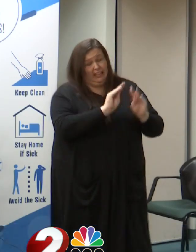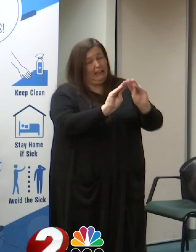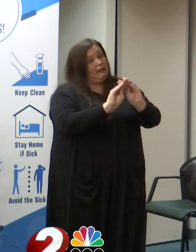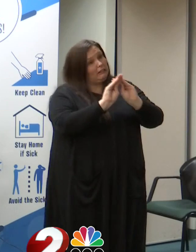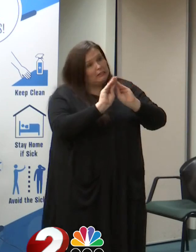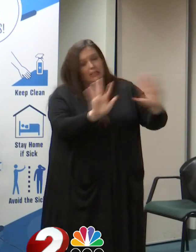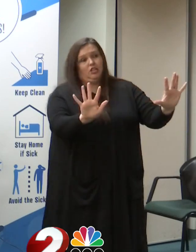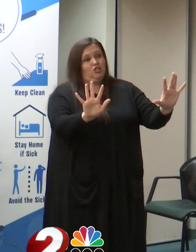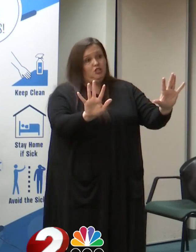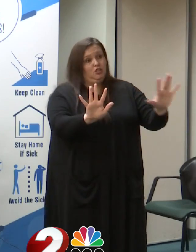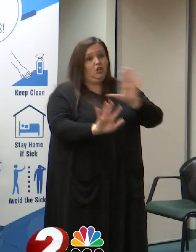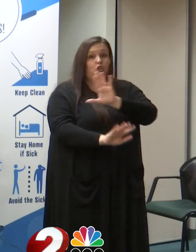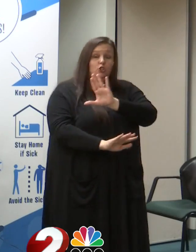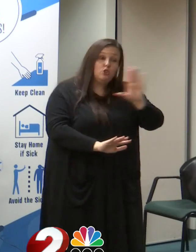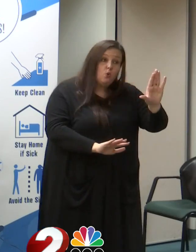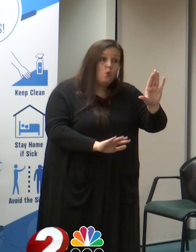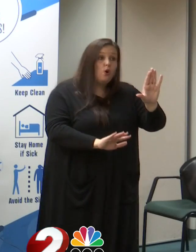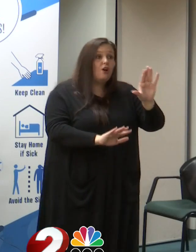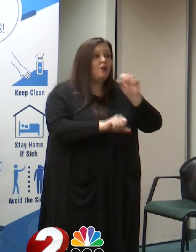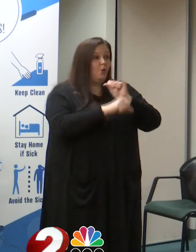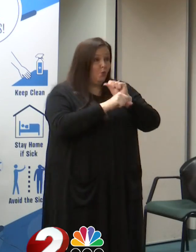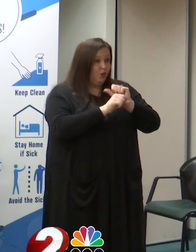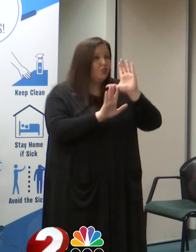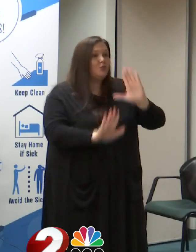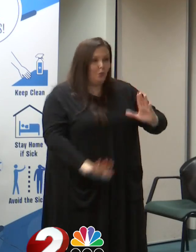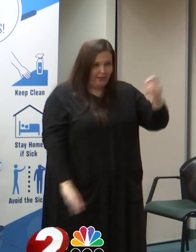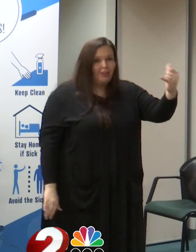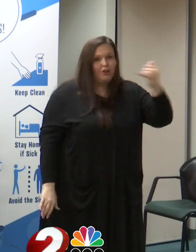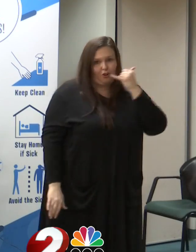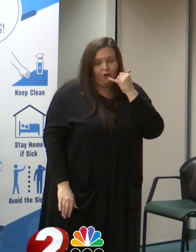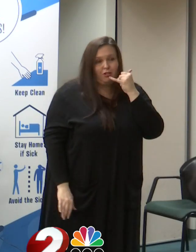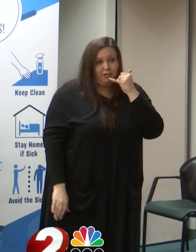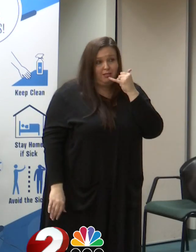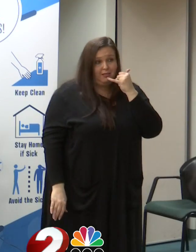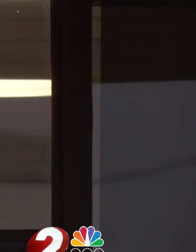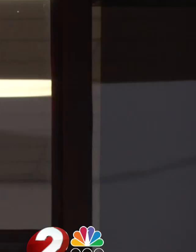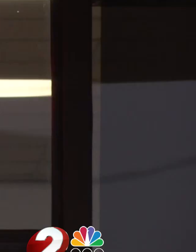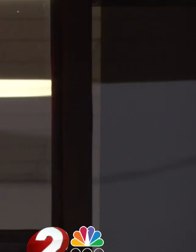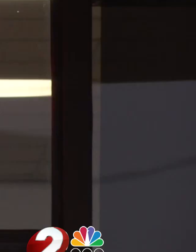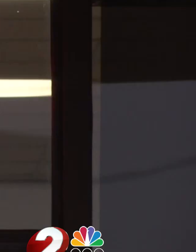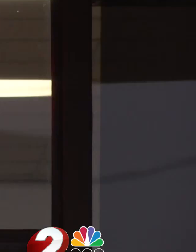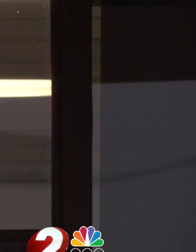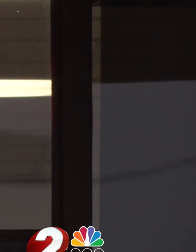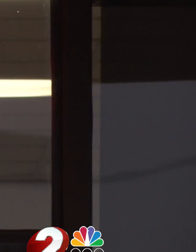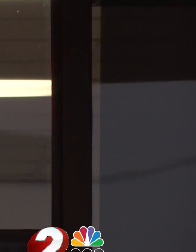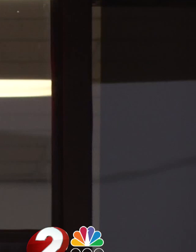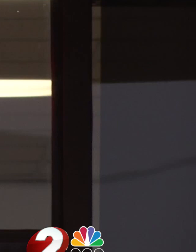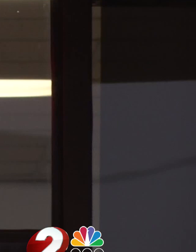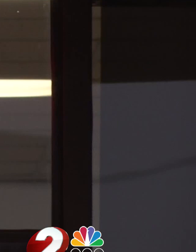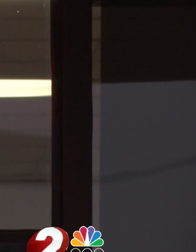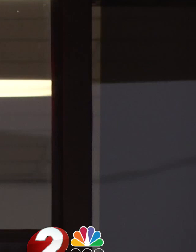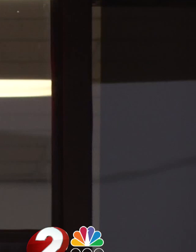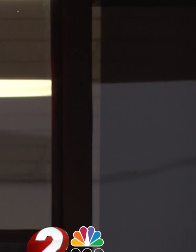THAT YOUR EMPLOYEES ARE GOING TO CALL US."DAYTON MAYOR NAN WHALEY SAYS THAT TYPE OF CALL WILL LEAD TO SWIFT